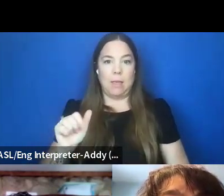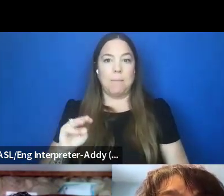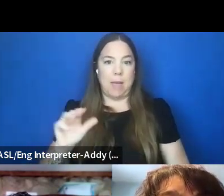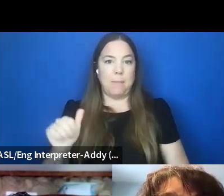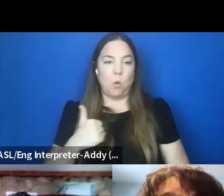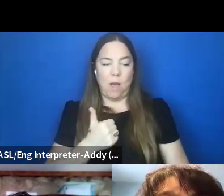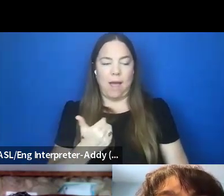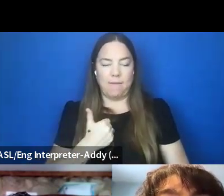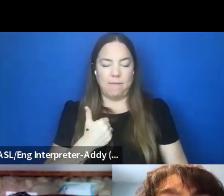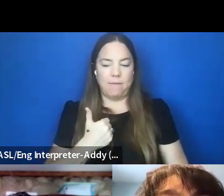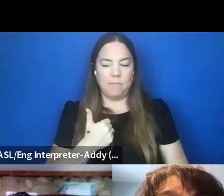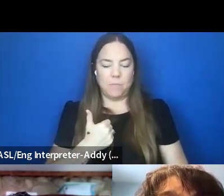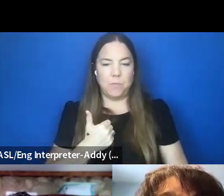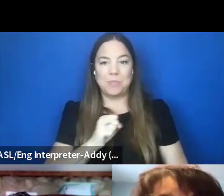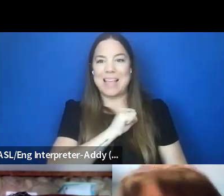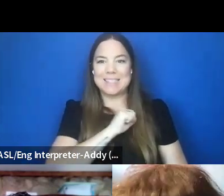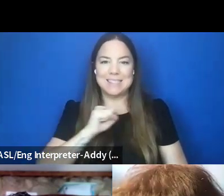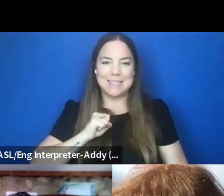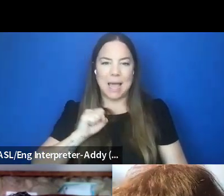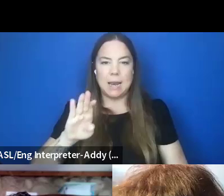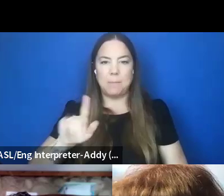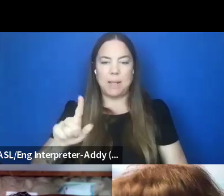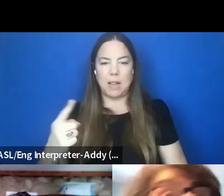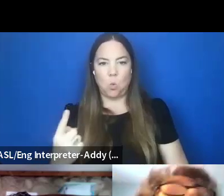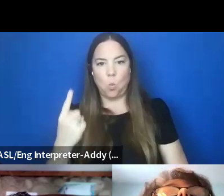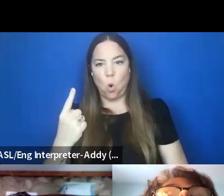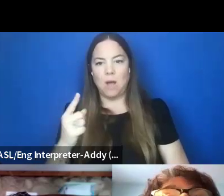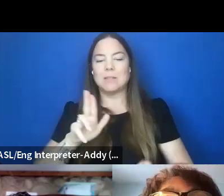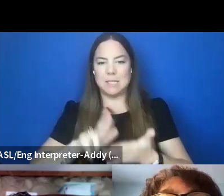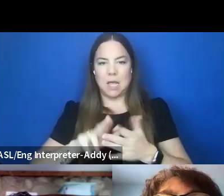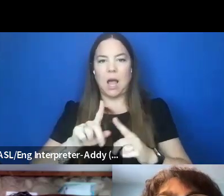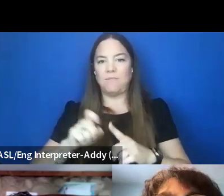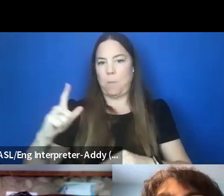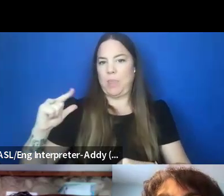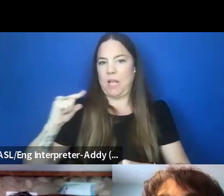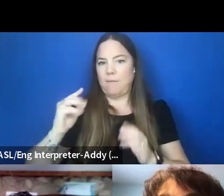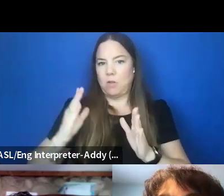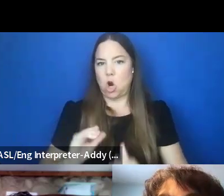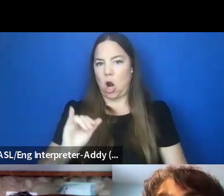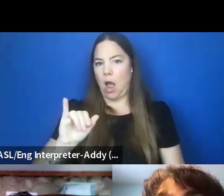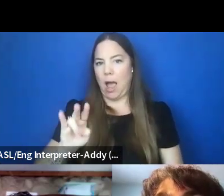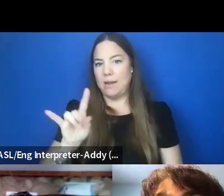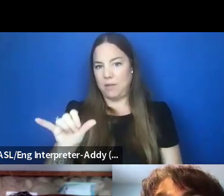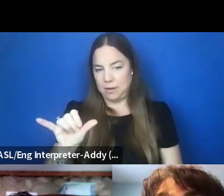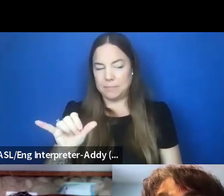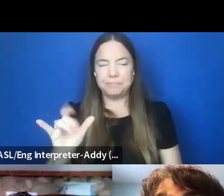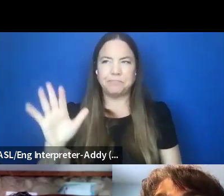Adeleigh Belyeu: Alabama Senate Bill, one which was signed by Governor Ivey Adeleigh Belyeu: back Adeleigh Belyeu: in late June.